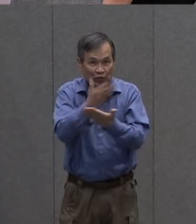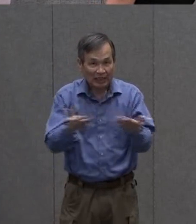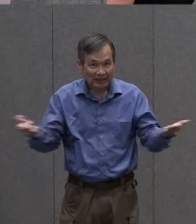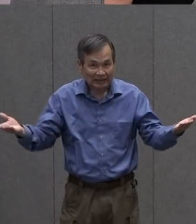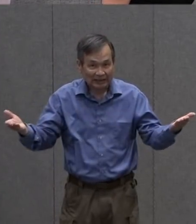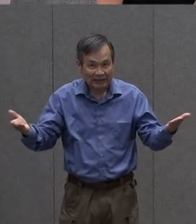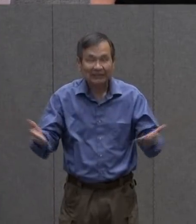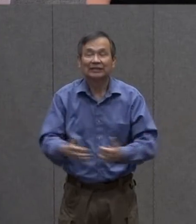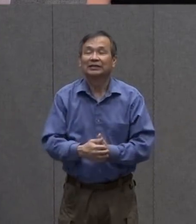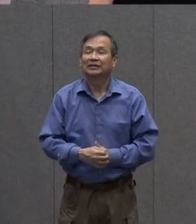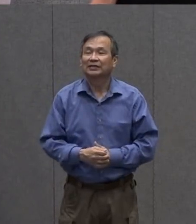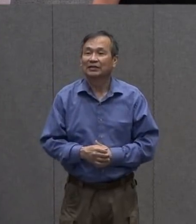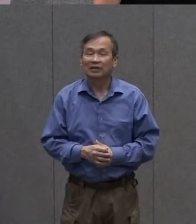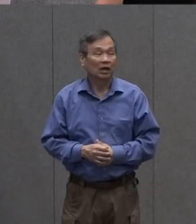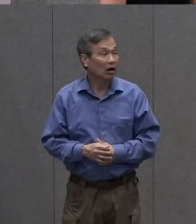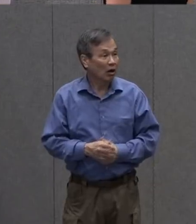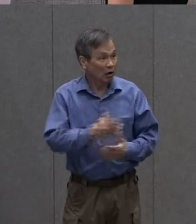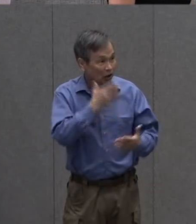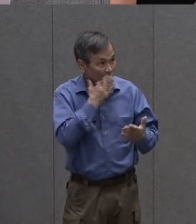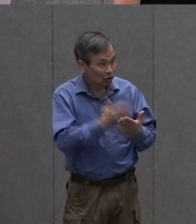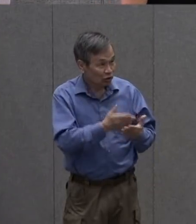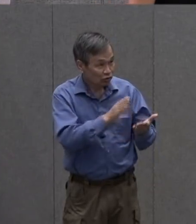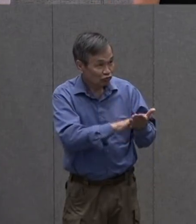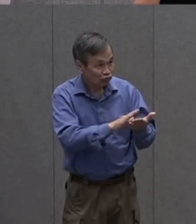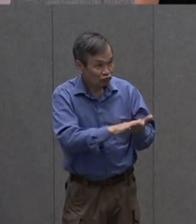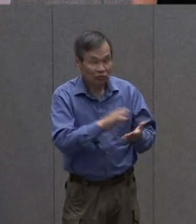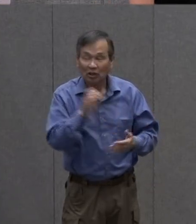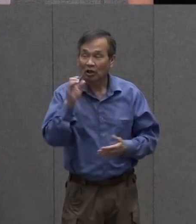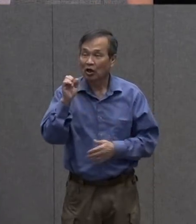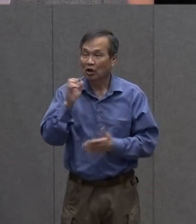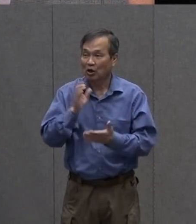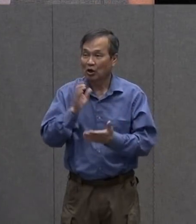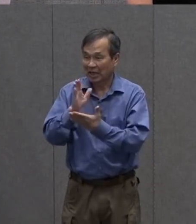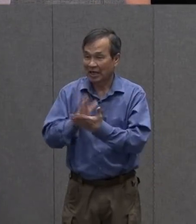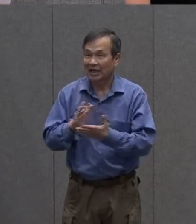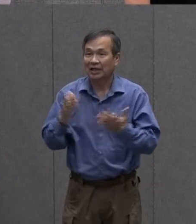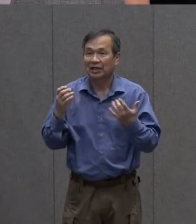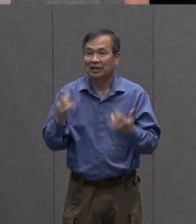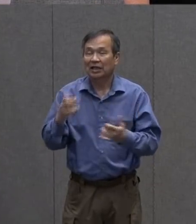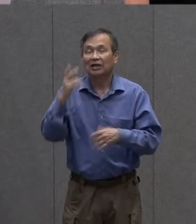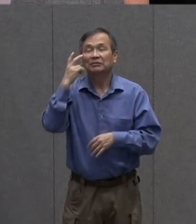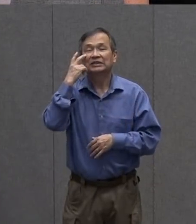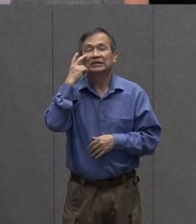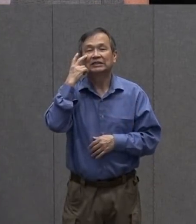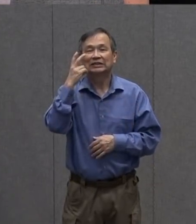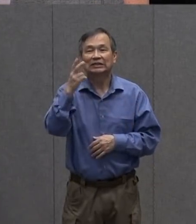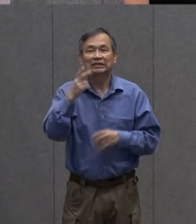Very nicely done Mrs. Kay. All right, I don't see a place where I can jump.